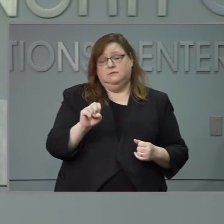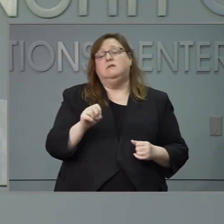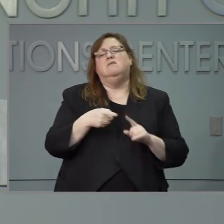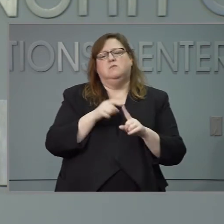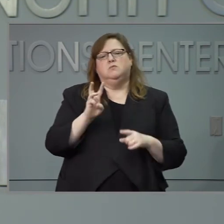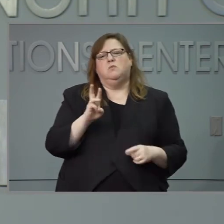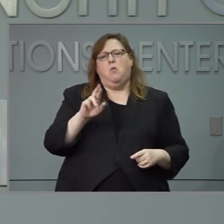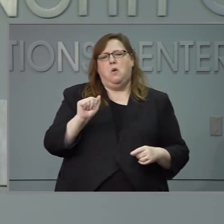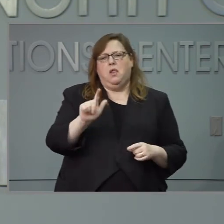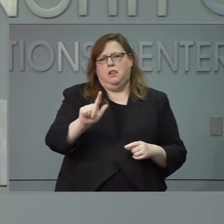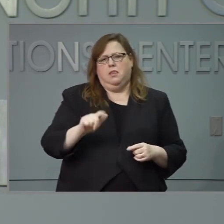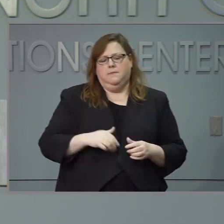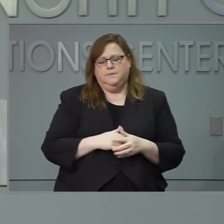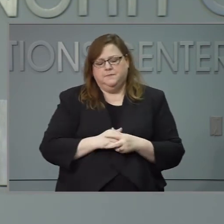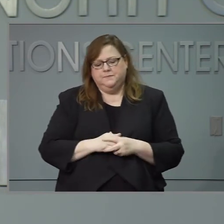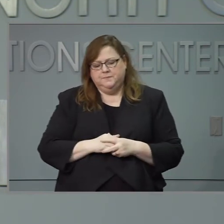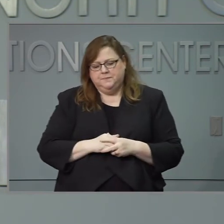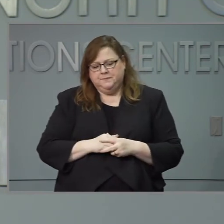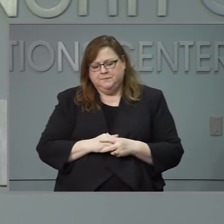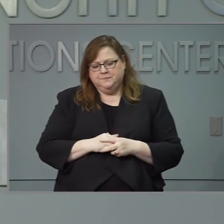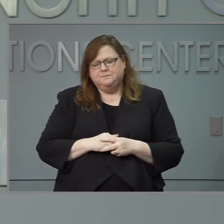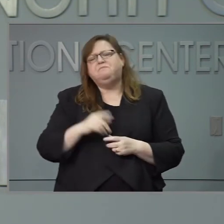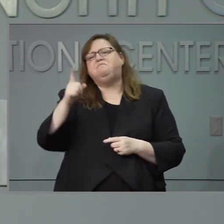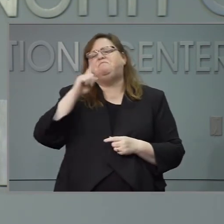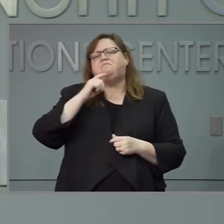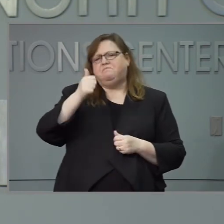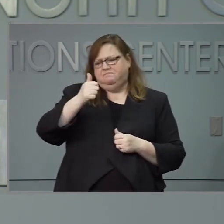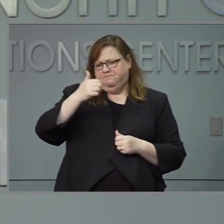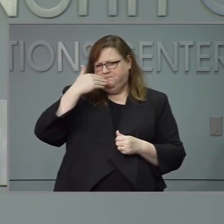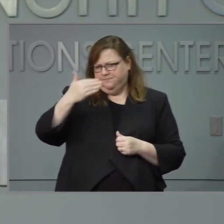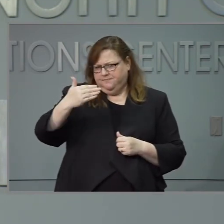RECORTAMOS IMPUESTOS, RECORTAMOS EL IMPUESTO CORPORATIVO, LO QUE